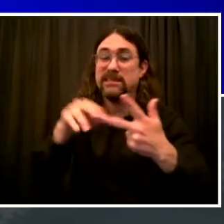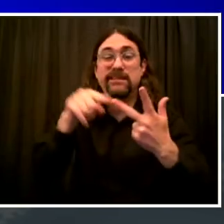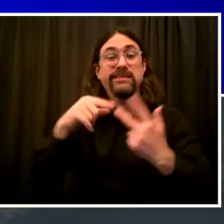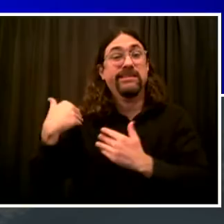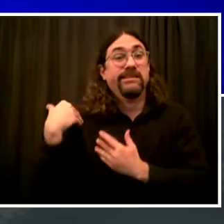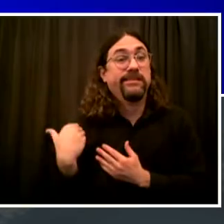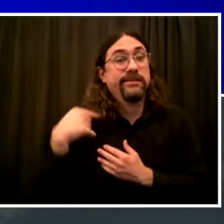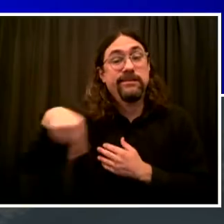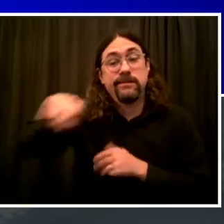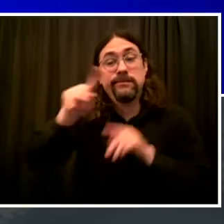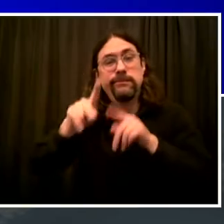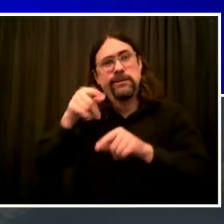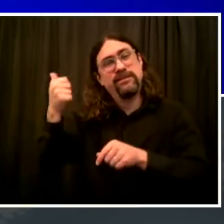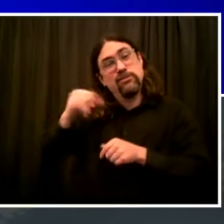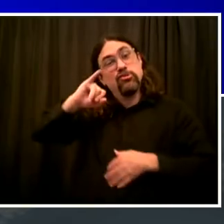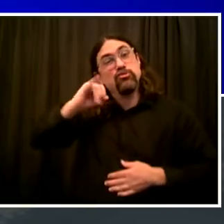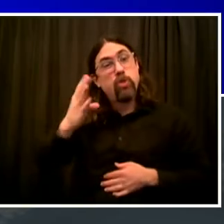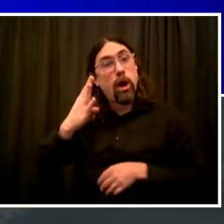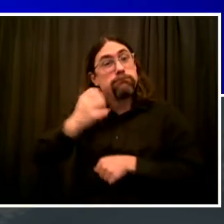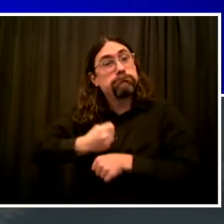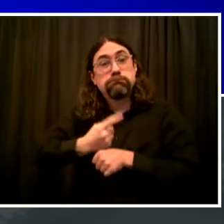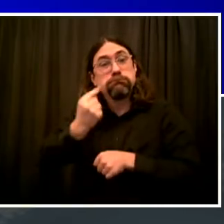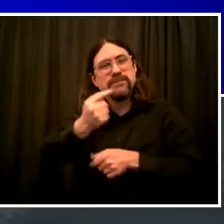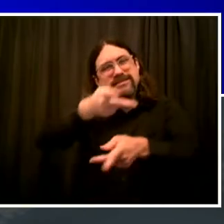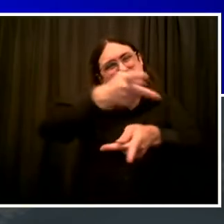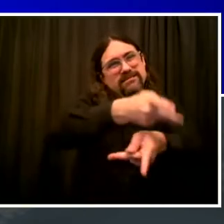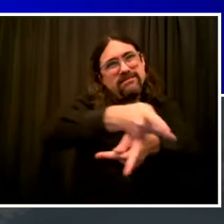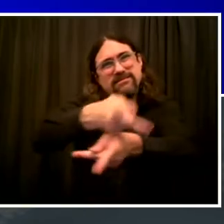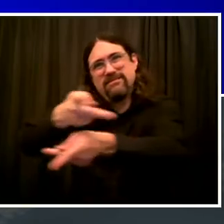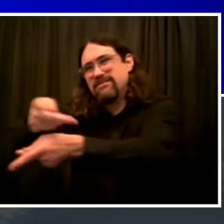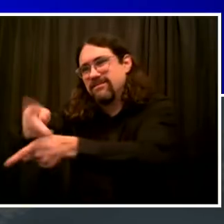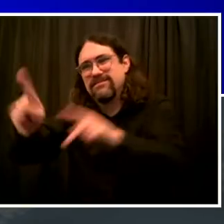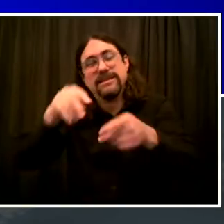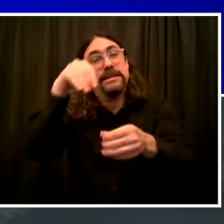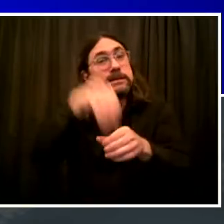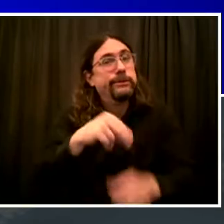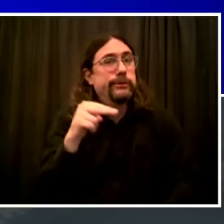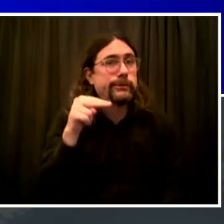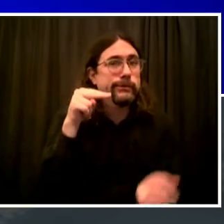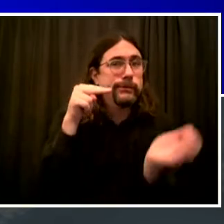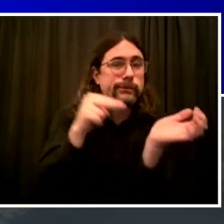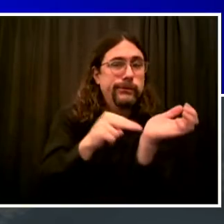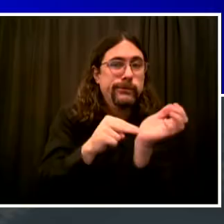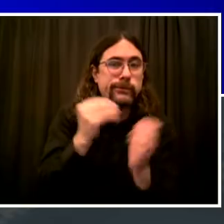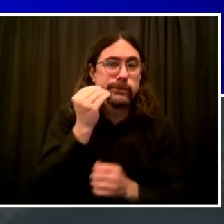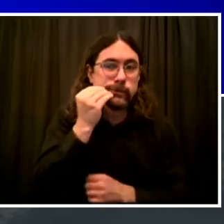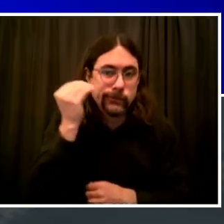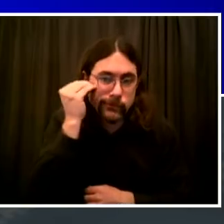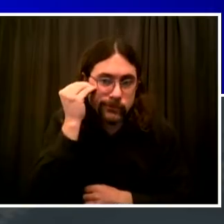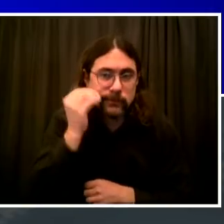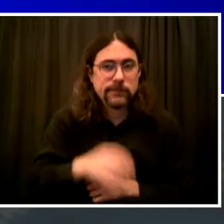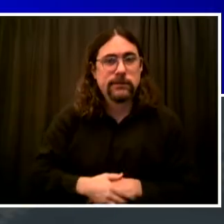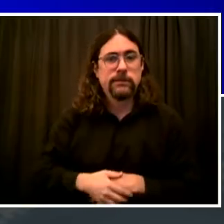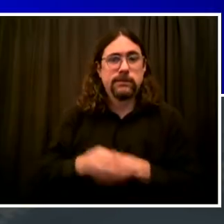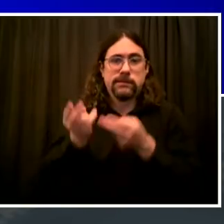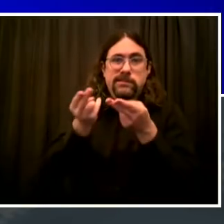PELEOP W HODO SUCH IMPORTANT WORK.